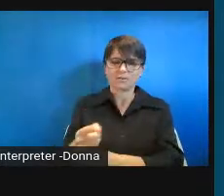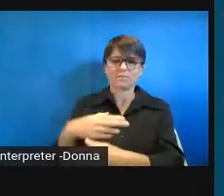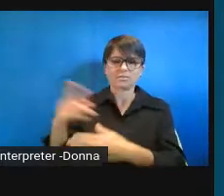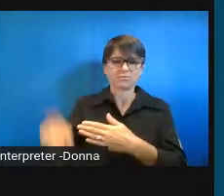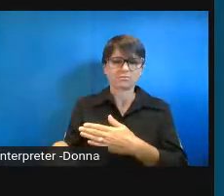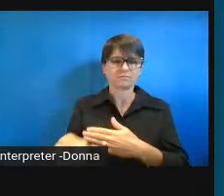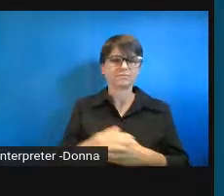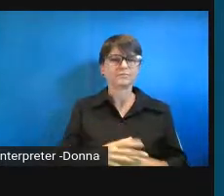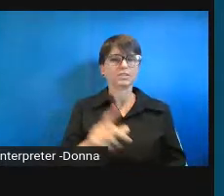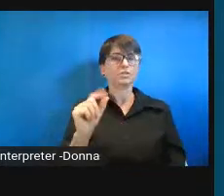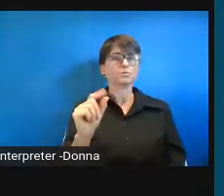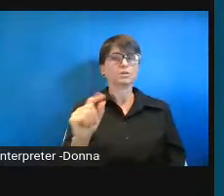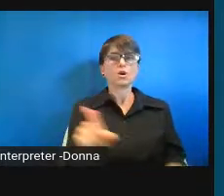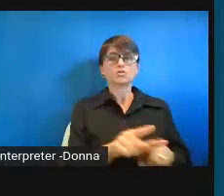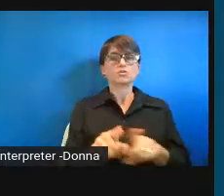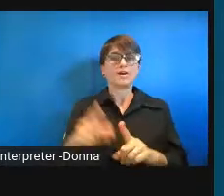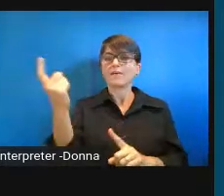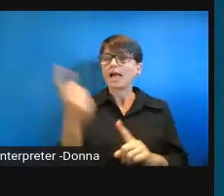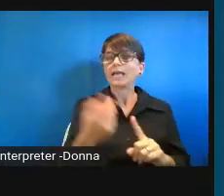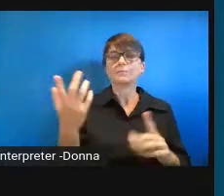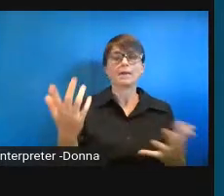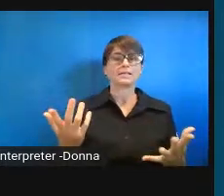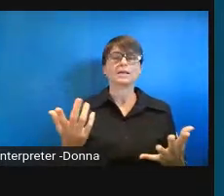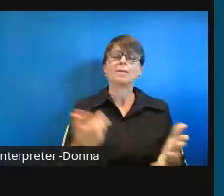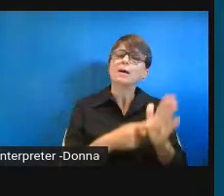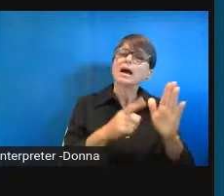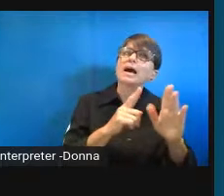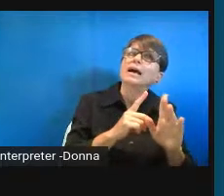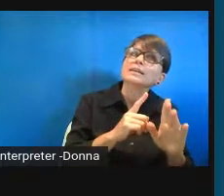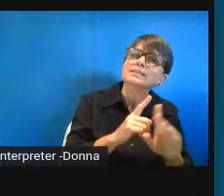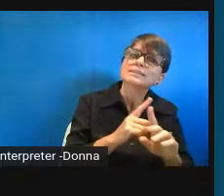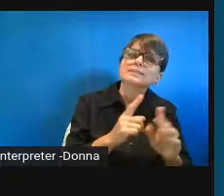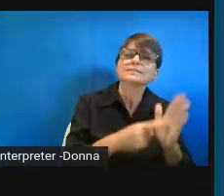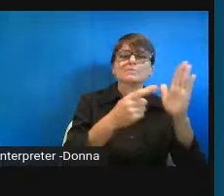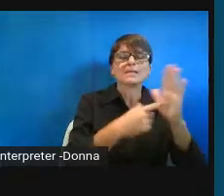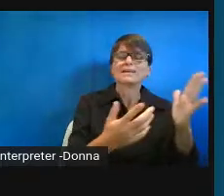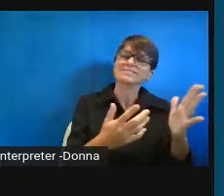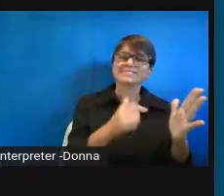Twitter can do it automatically but it is hit or miss .